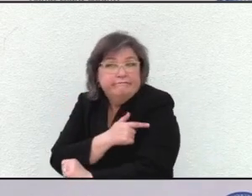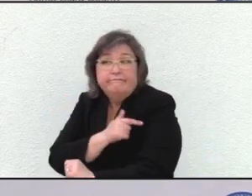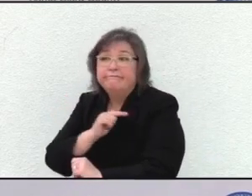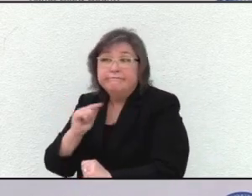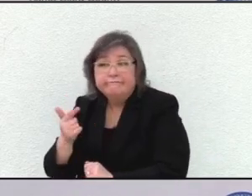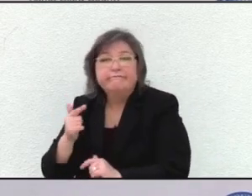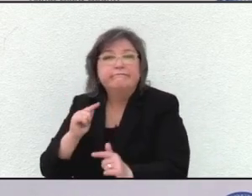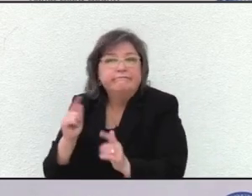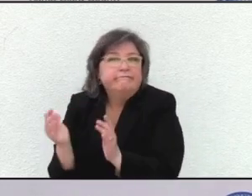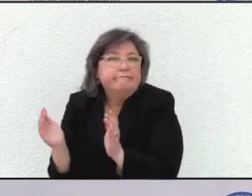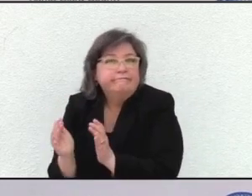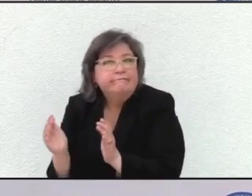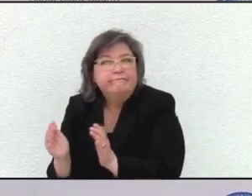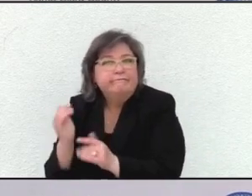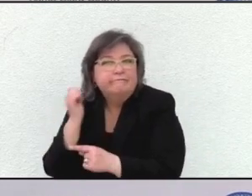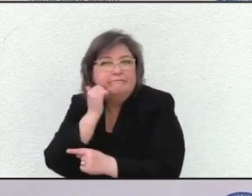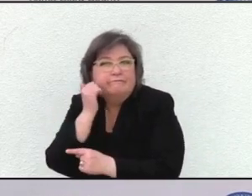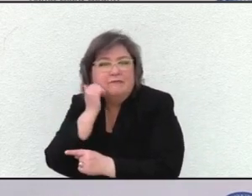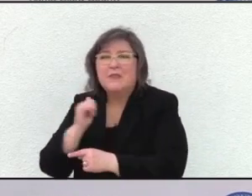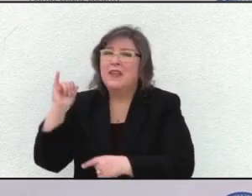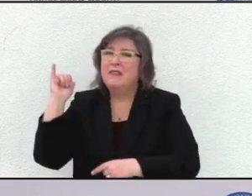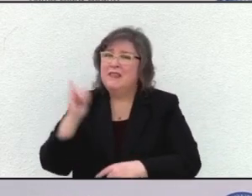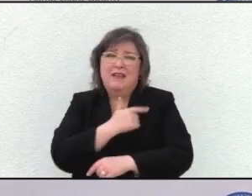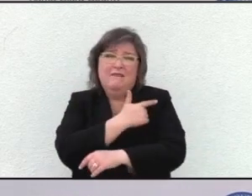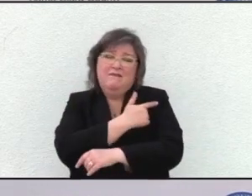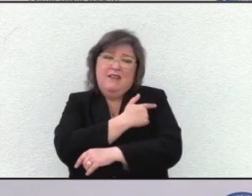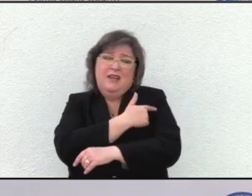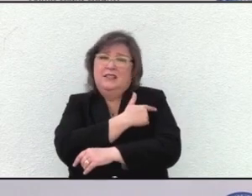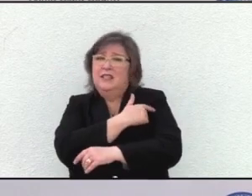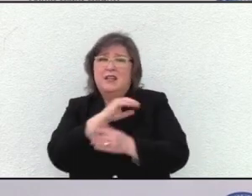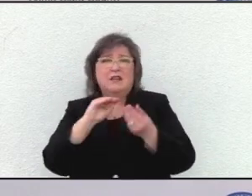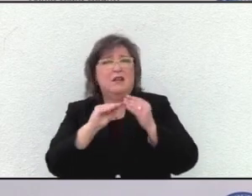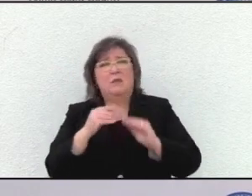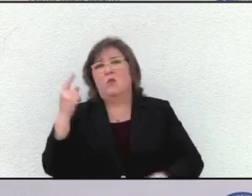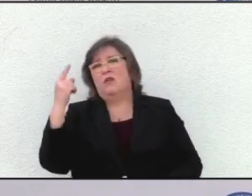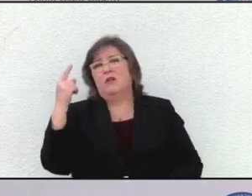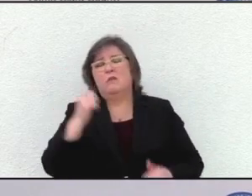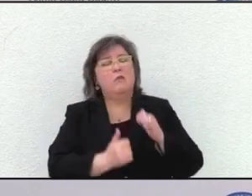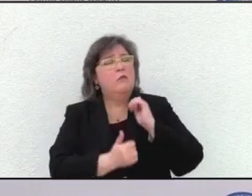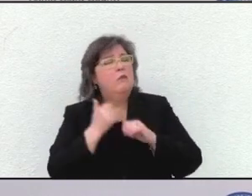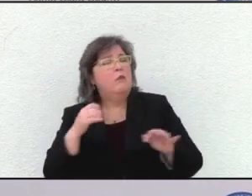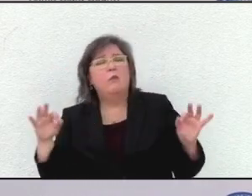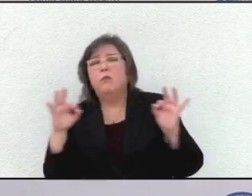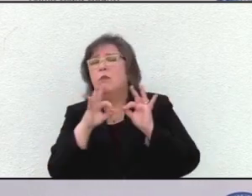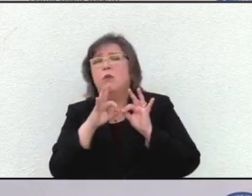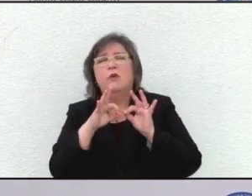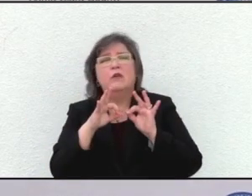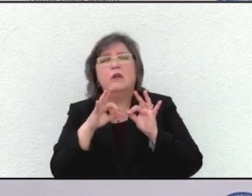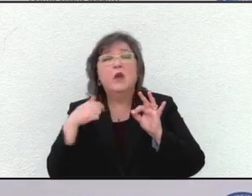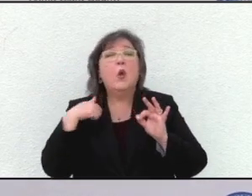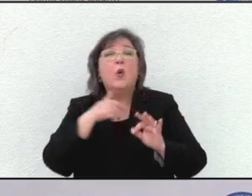that our county is undertaking right now. When enough of us are vaccinated against COVID-19,